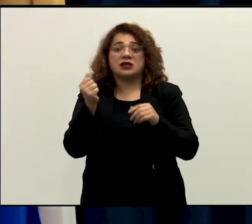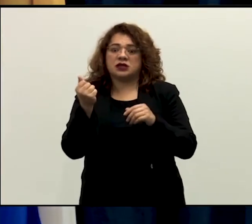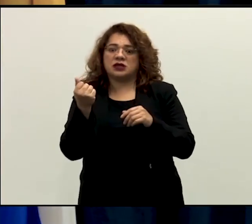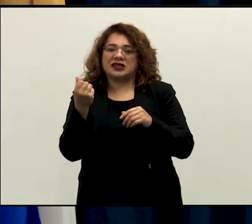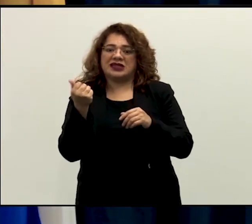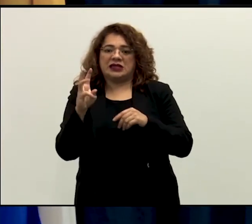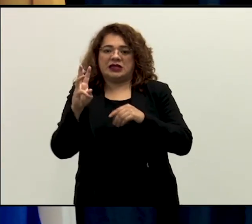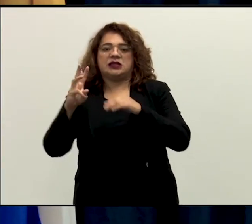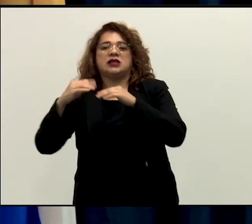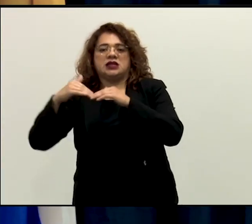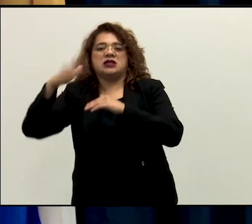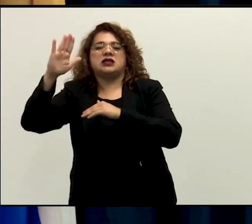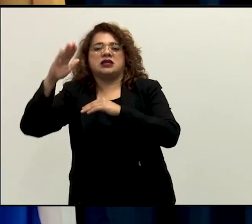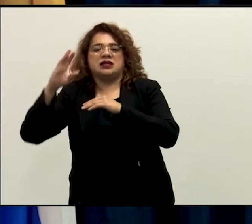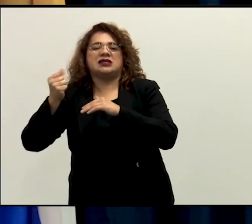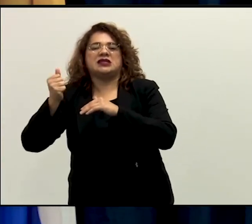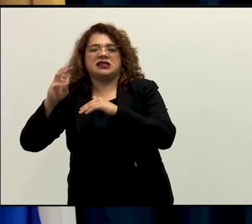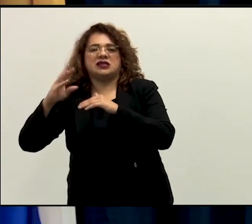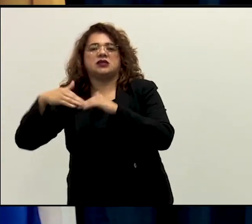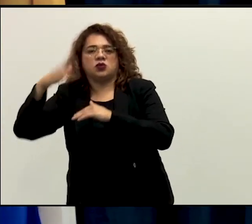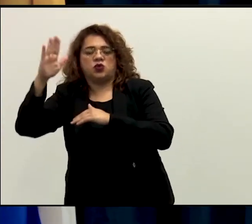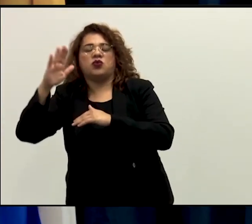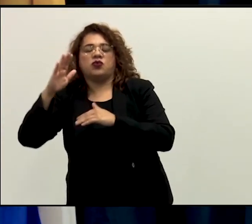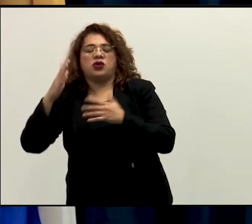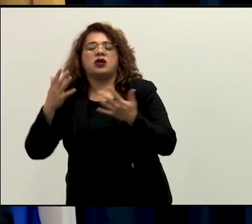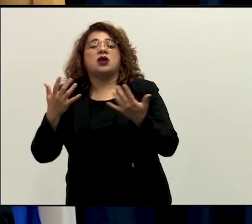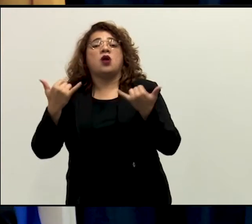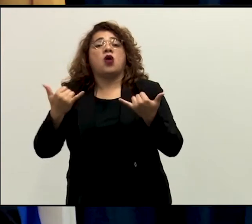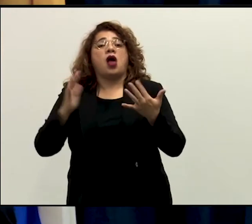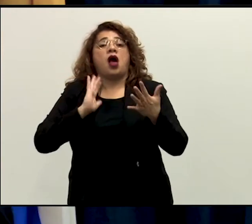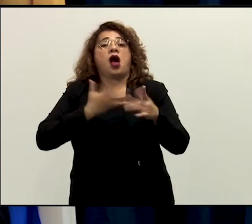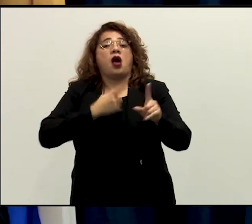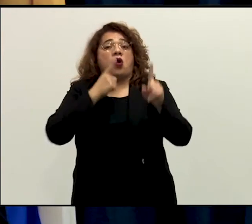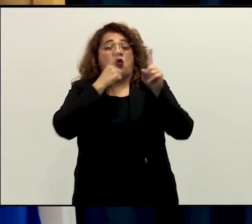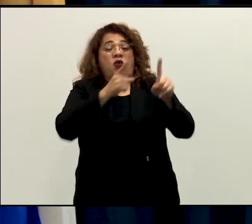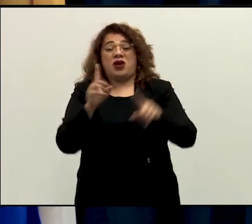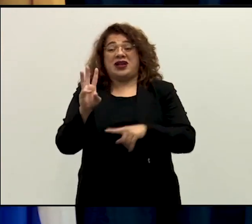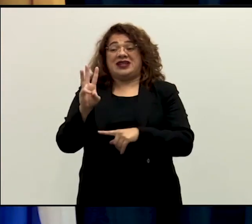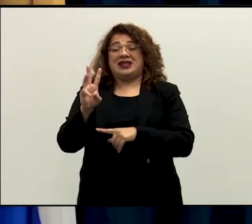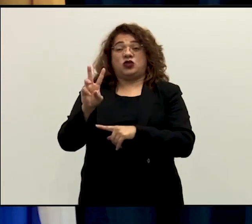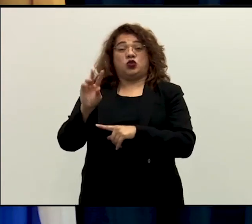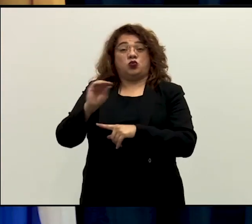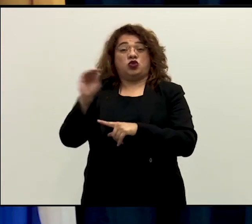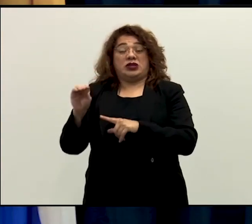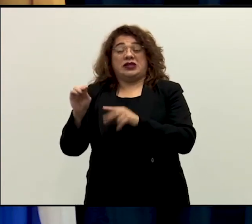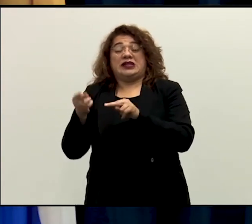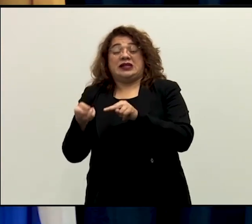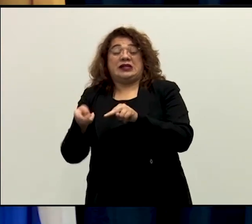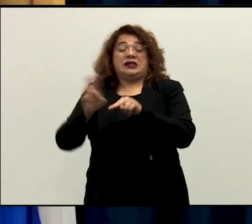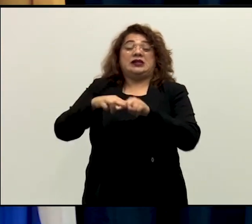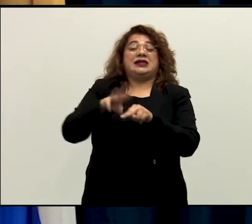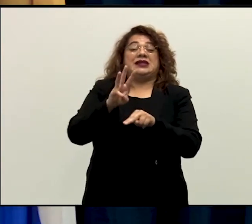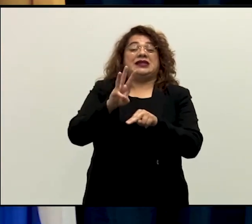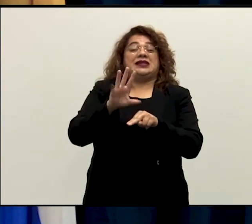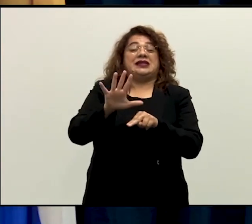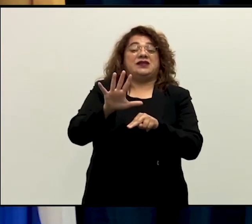which is great and we have a, our goal right now is to get that 62 to 65 next week and